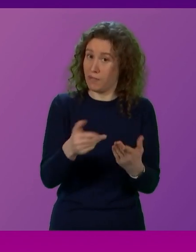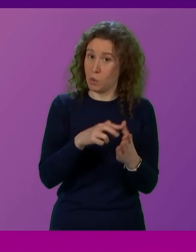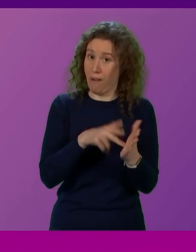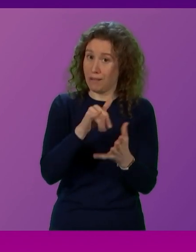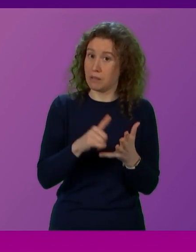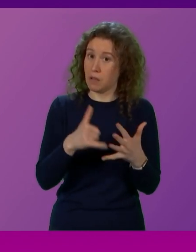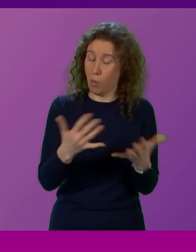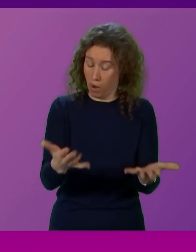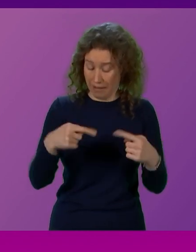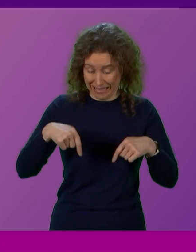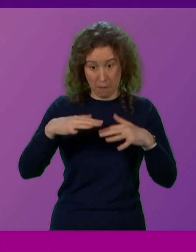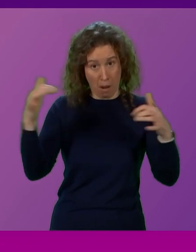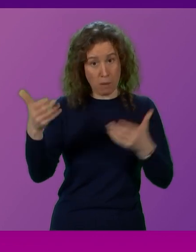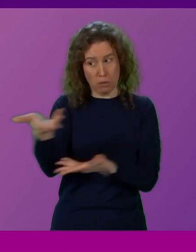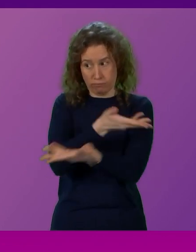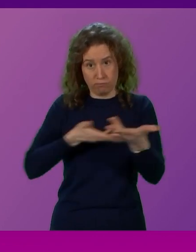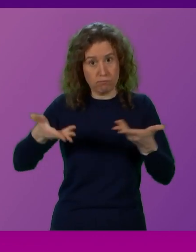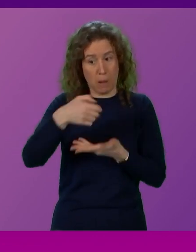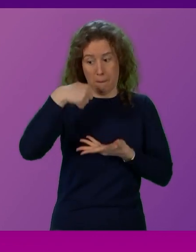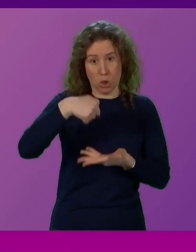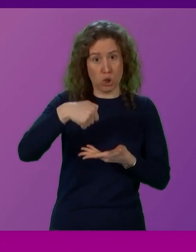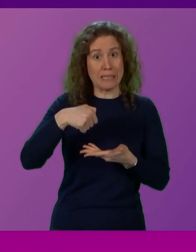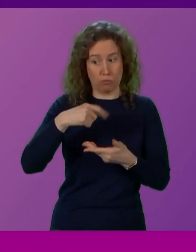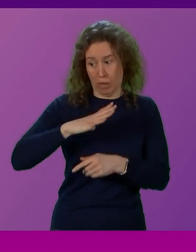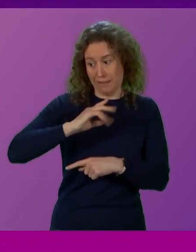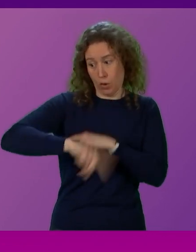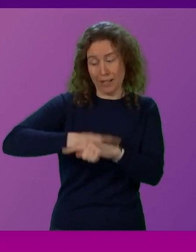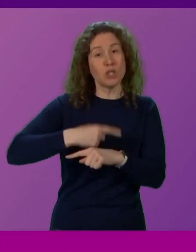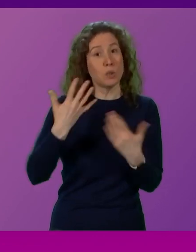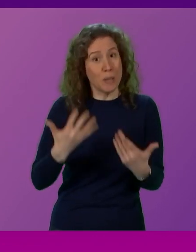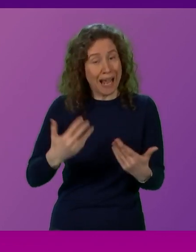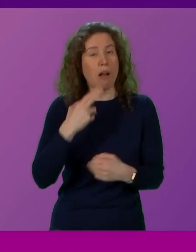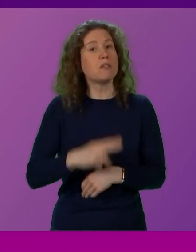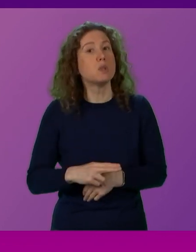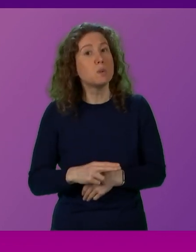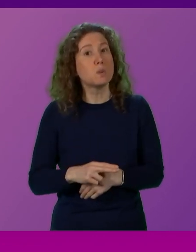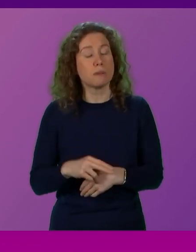As a Parliament, we will debate the budget for next year in this afternoon’s stage 1 debate on the Budget Bill.